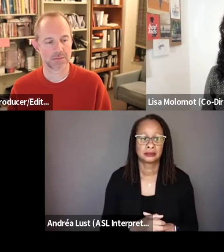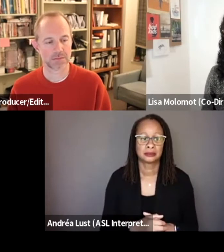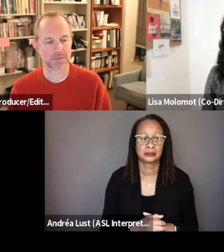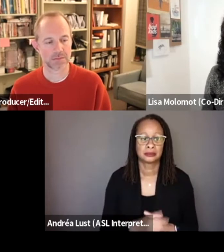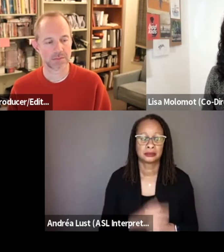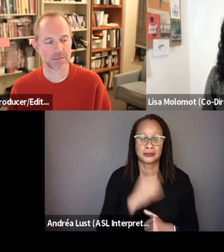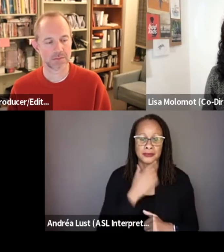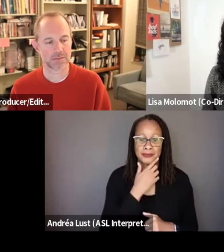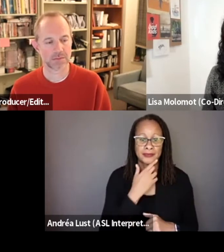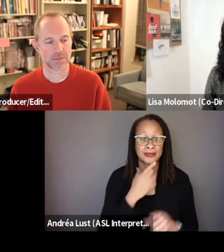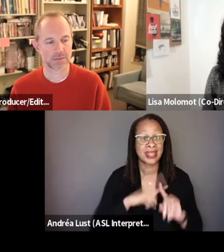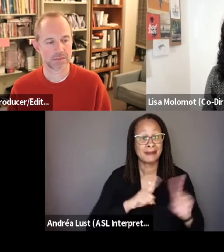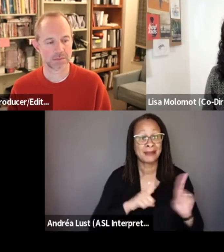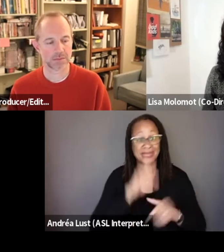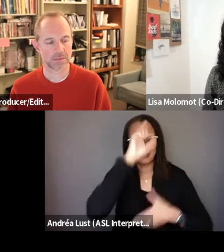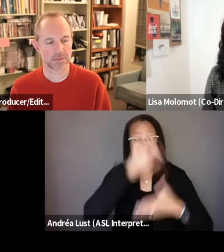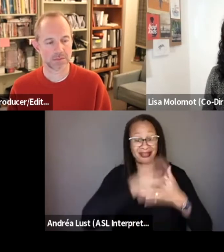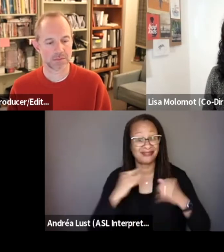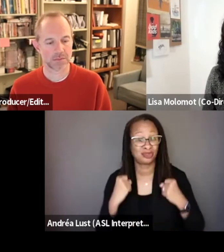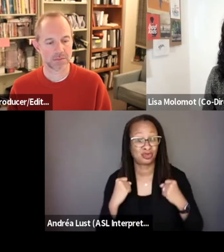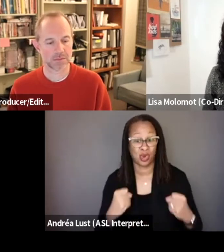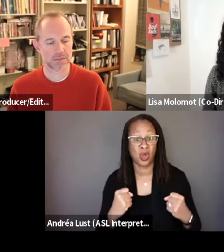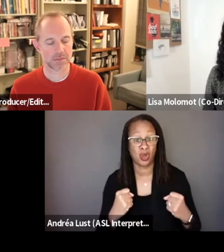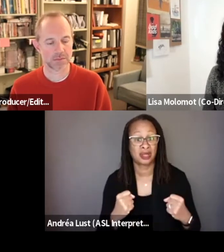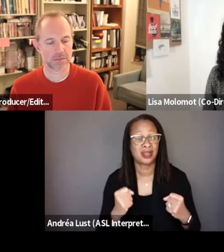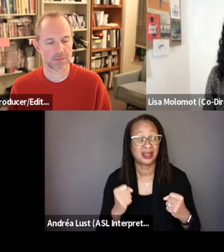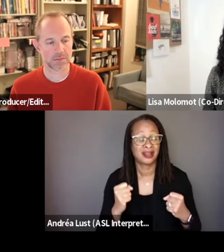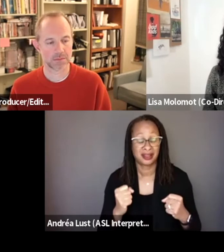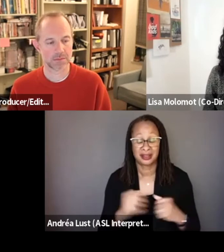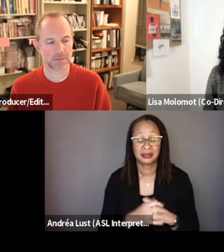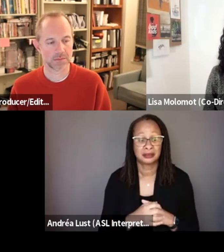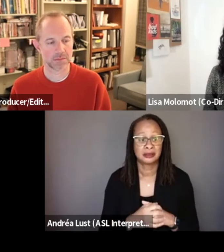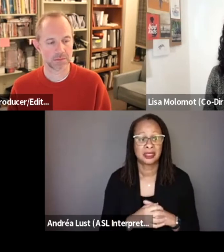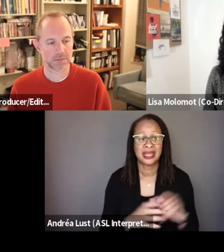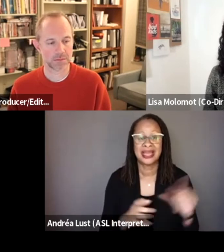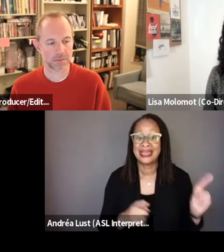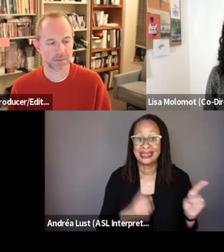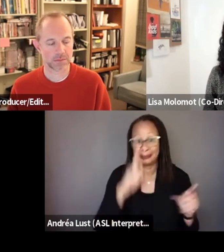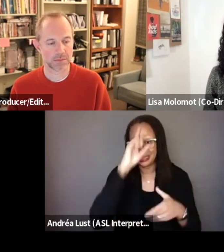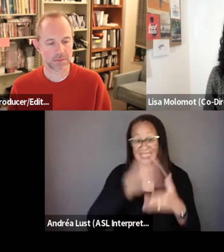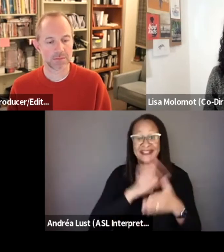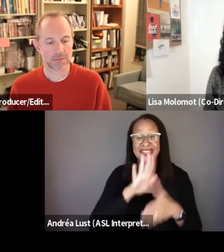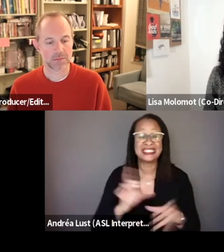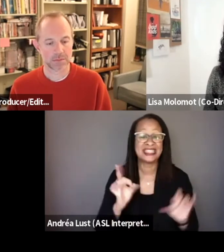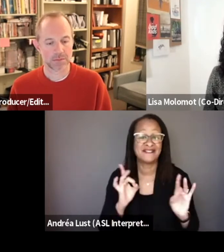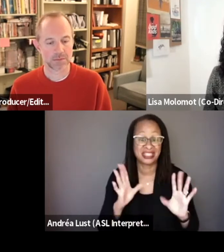but he believes so strongly in what he, he believes he's a victim of this, and he,